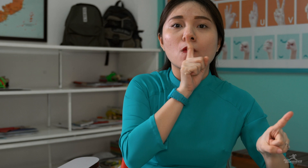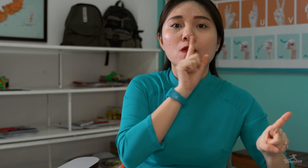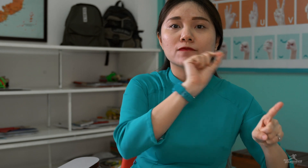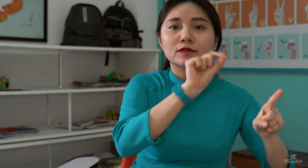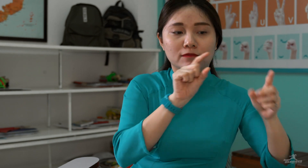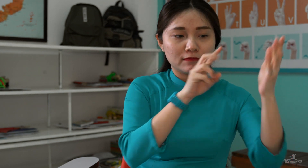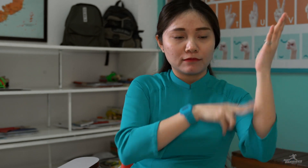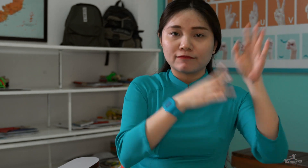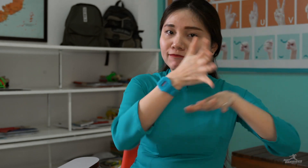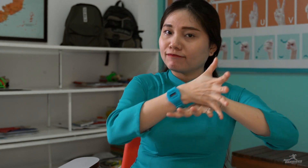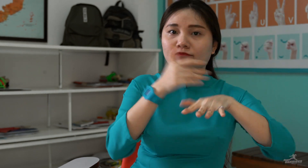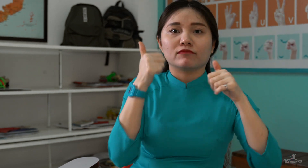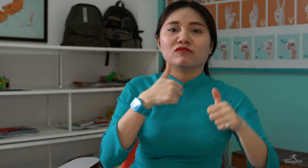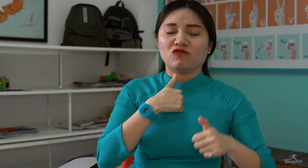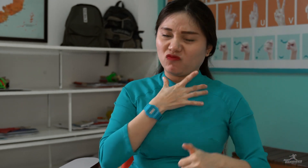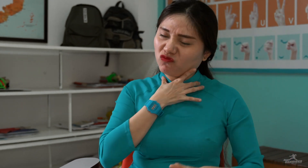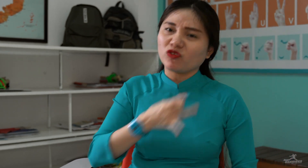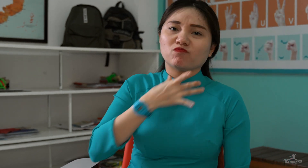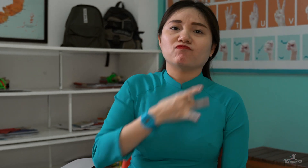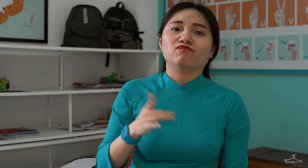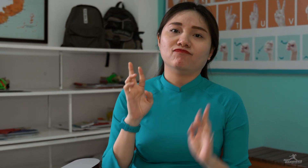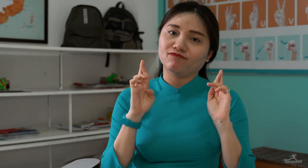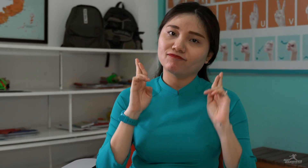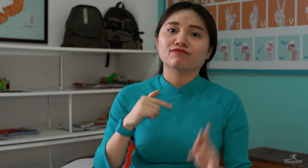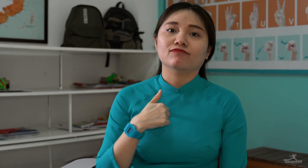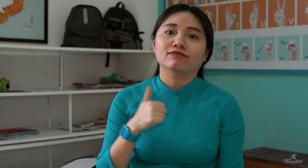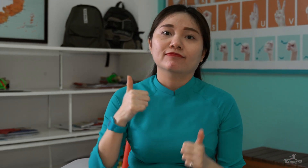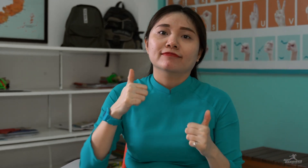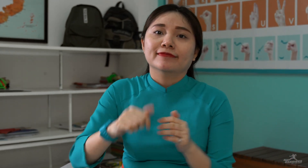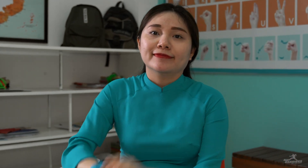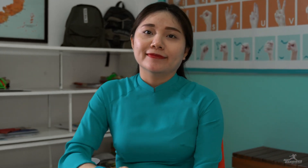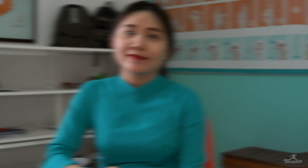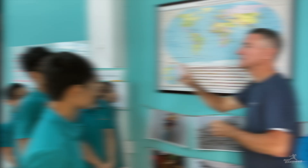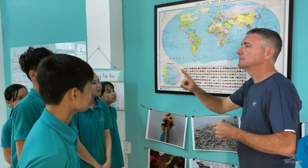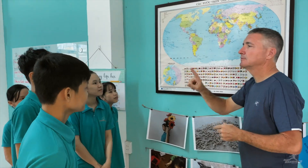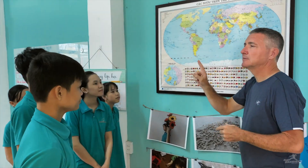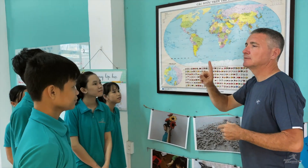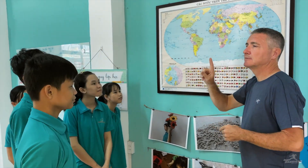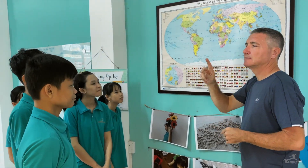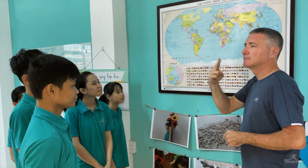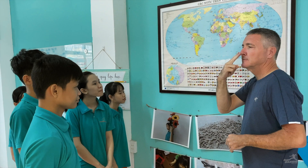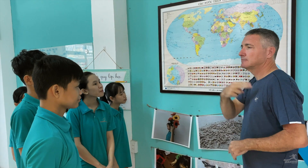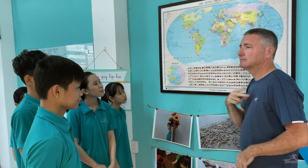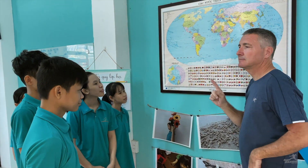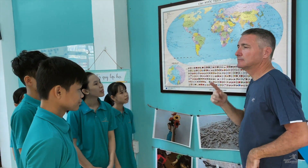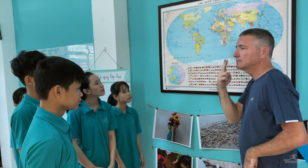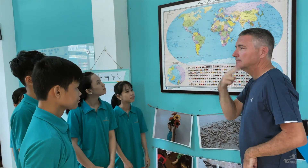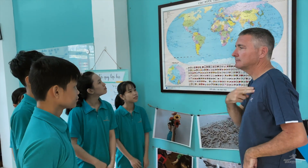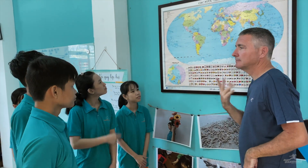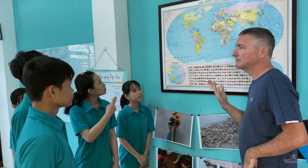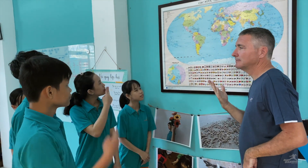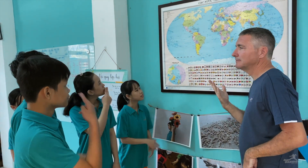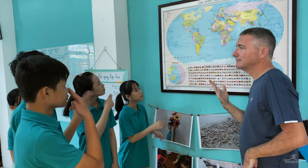like hearing people who get a good early education. I hope the best for them! Where is Vietnam?